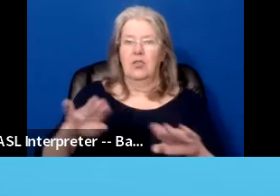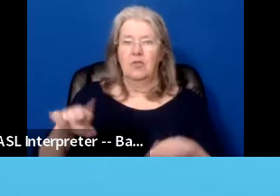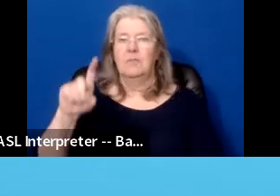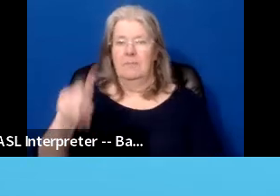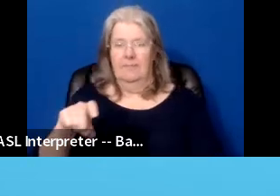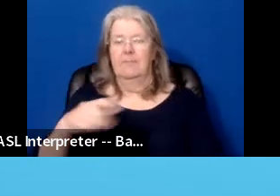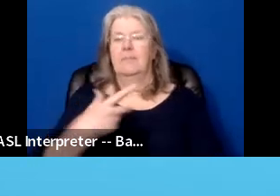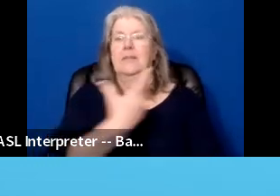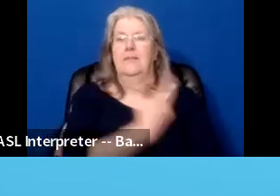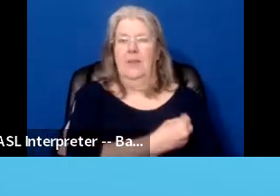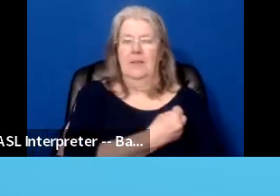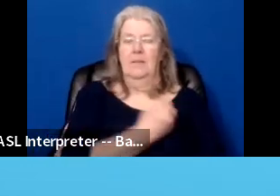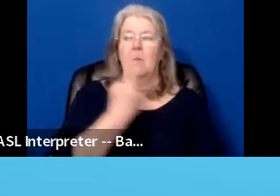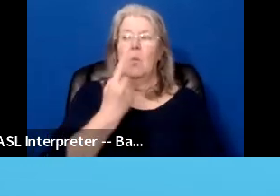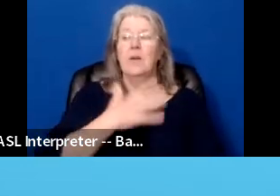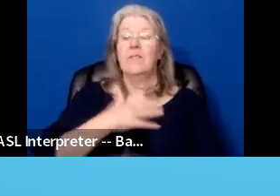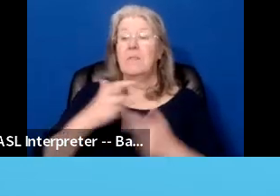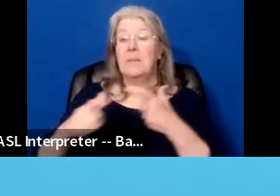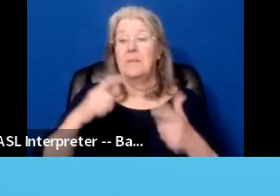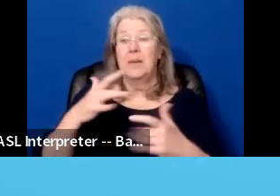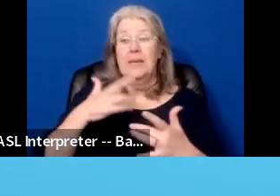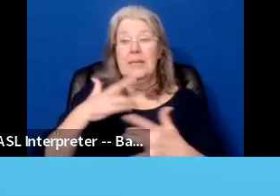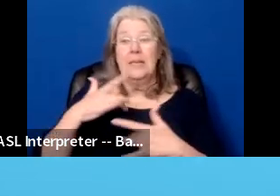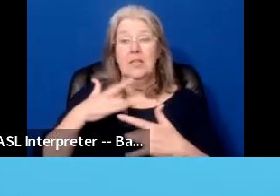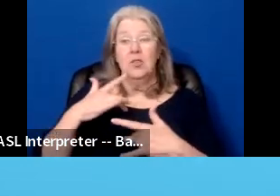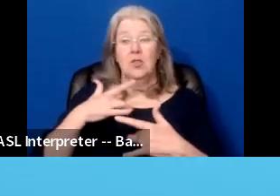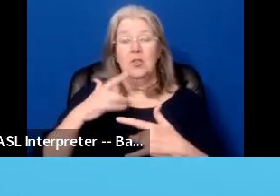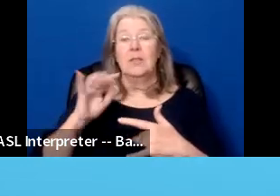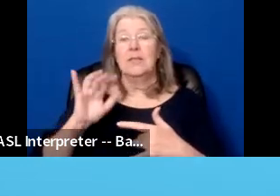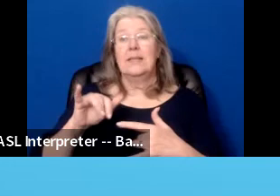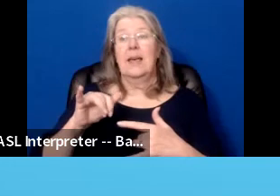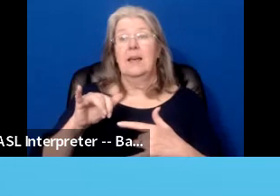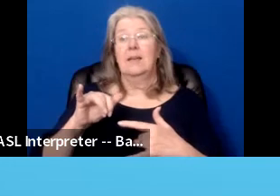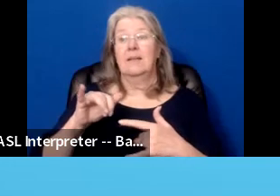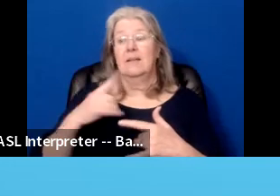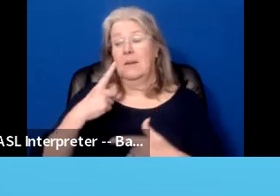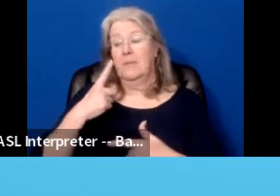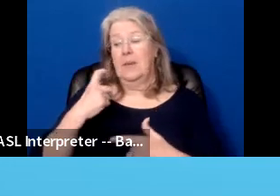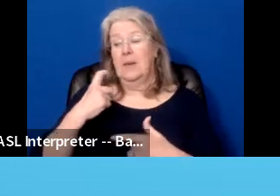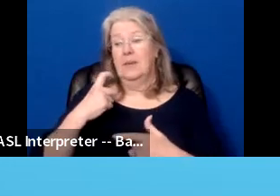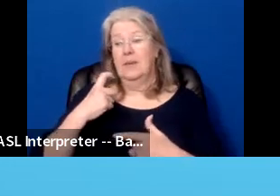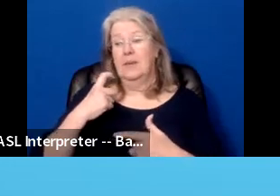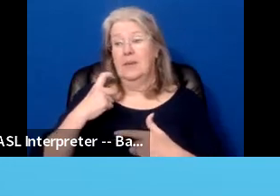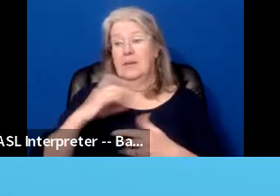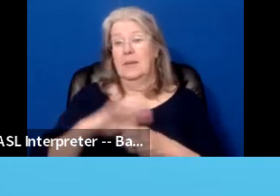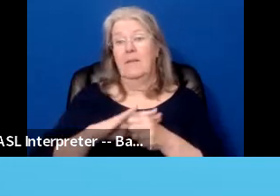One of my biggest concerns, though, about vaccinations is that because of COVID, many